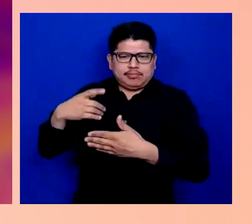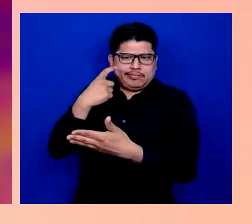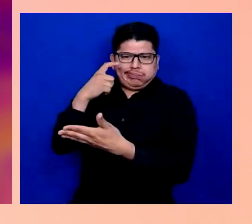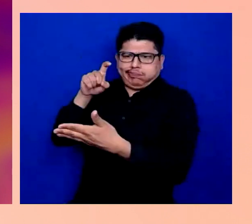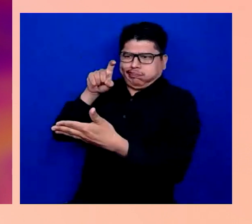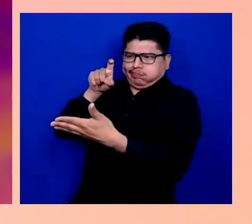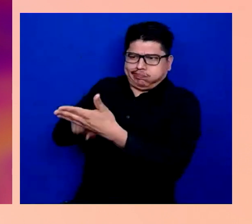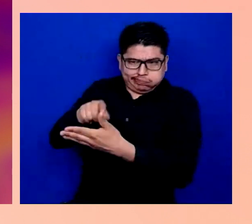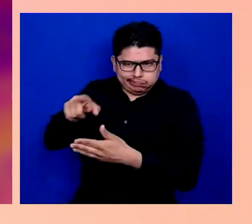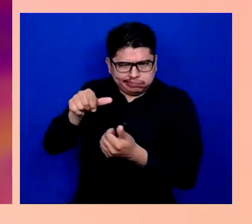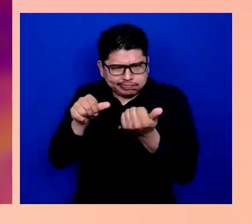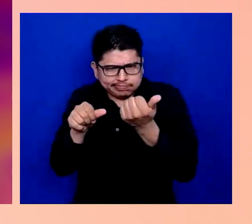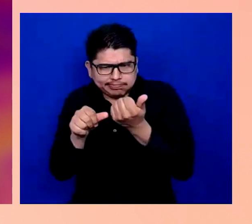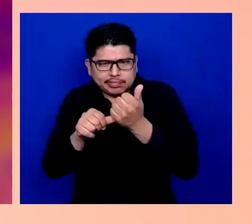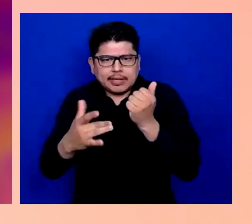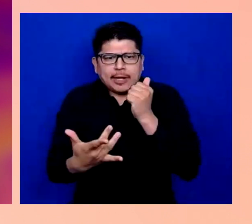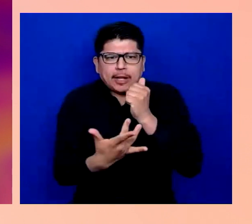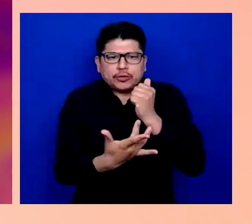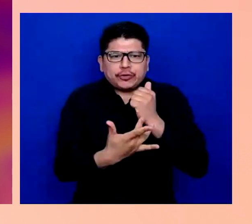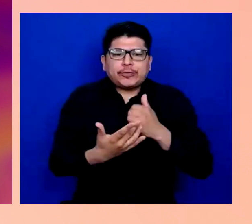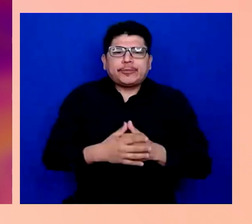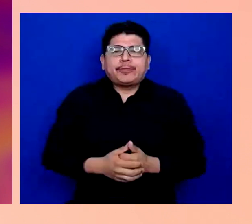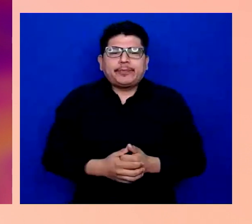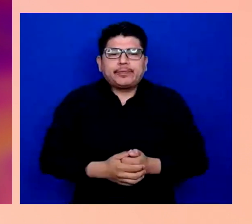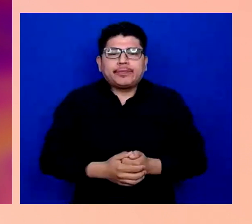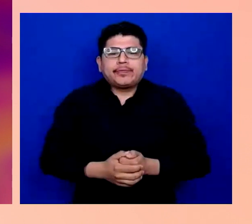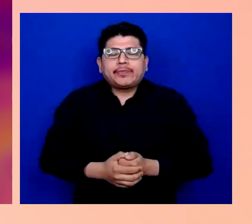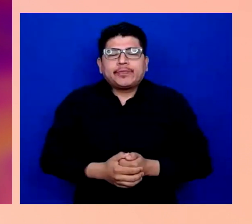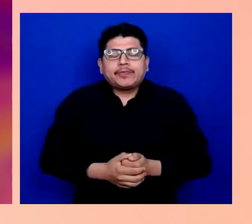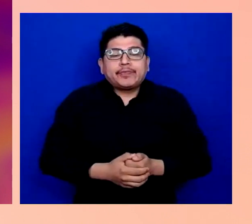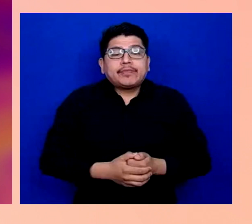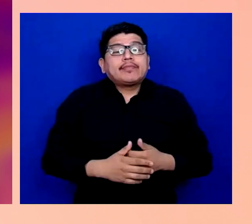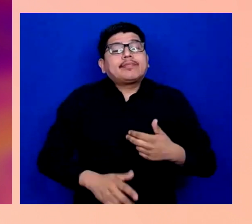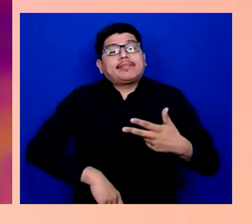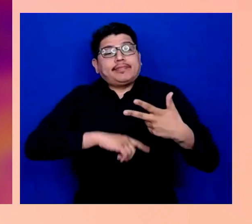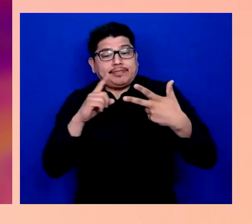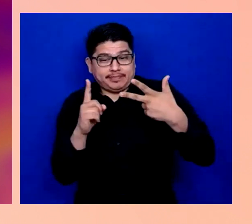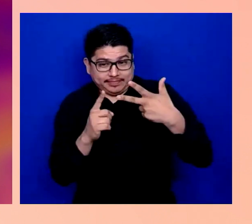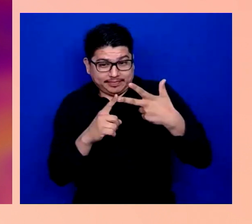My last panelist is Doug Kim. He is the Principal Content Designer